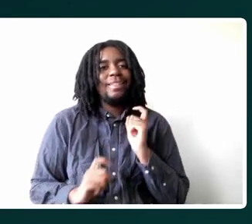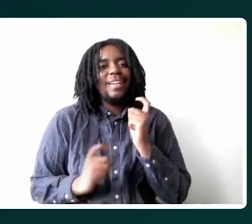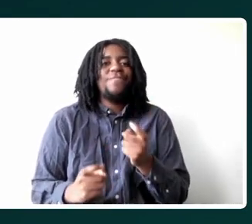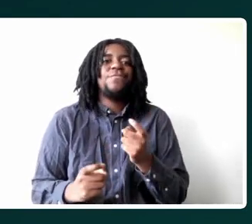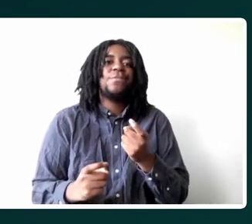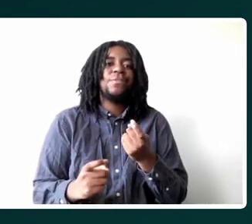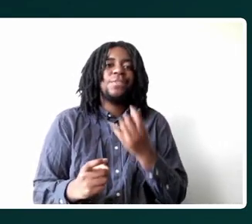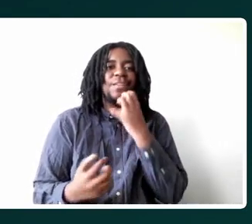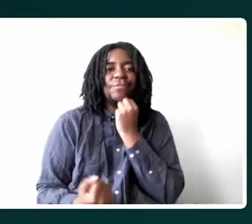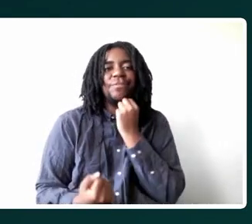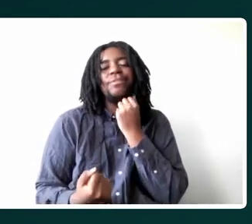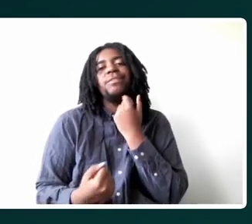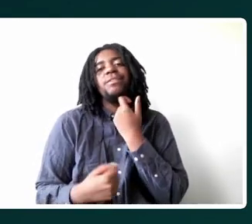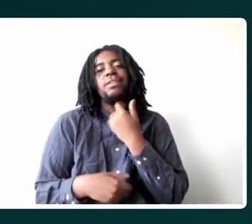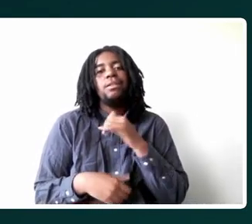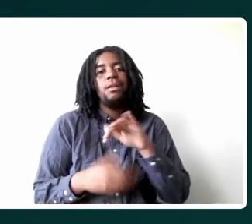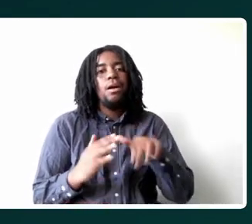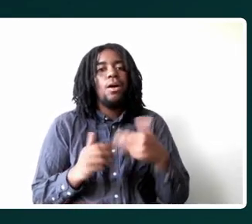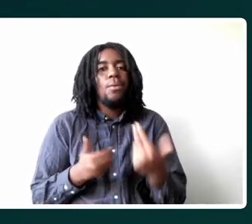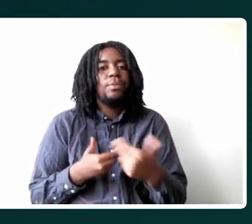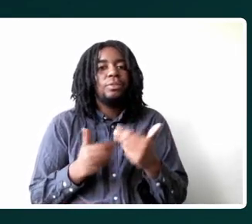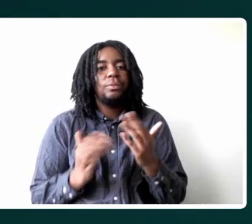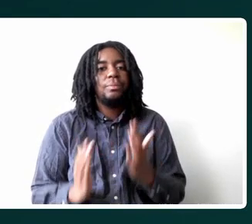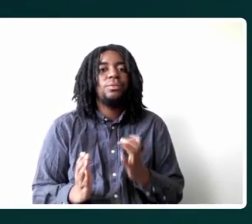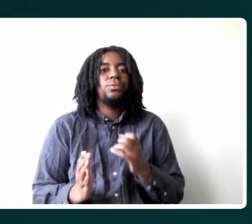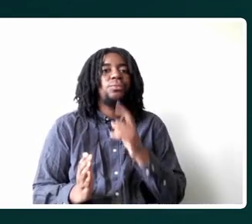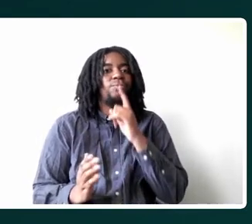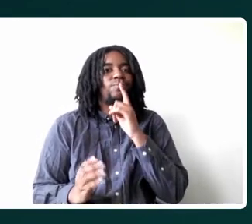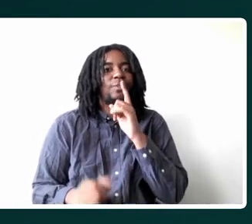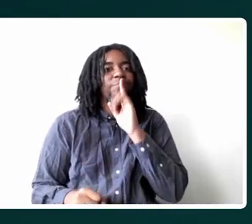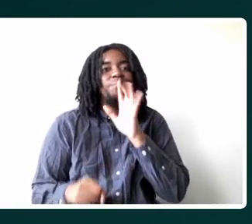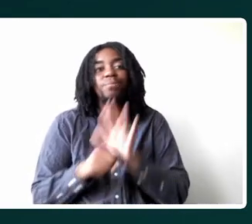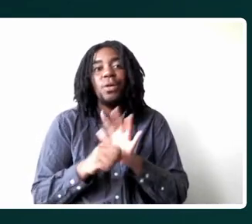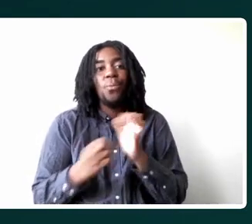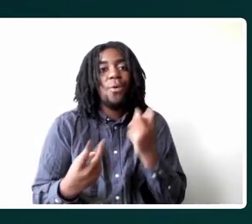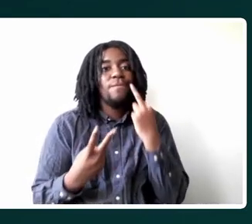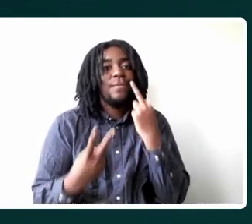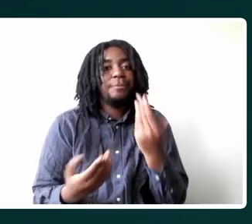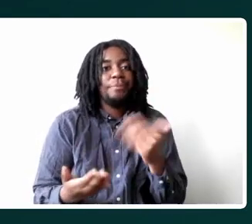so committed to visiting the museum again. One of the participants had brought her mother,